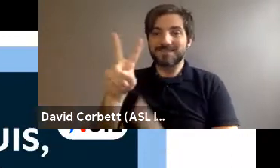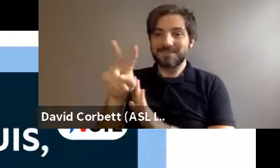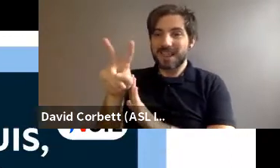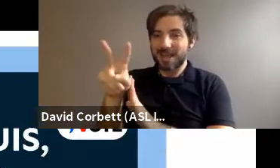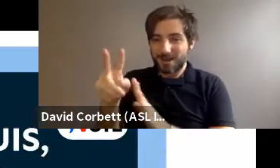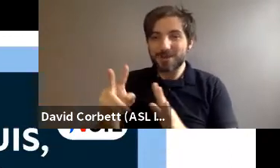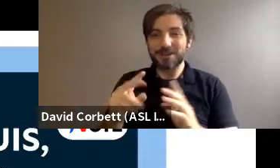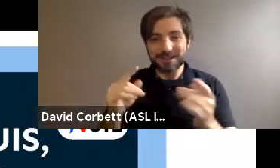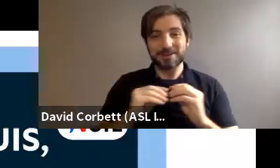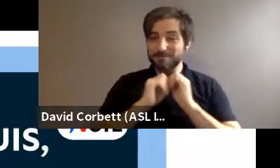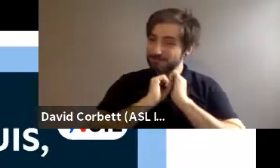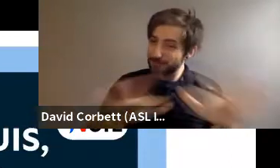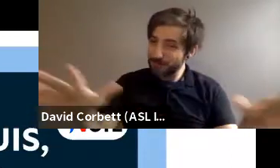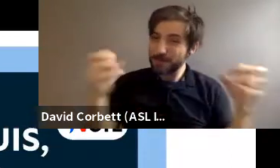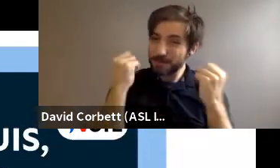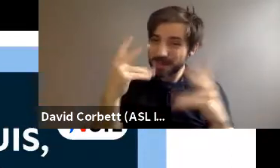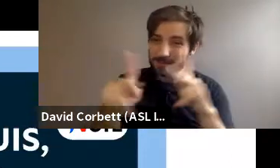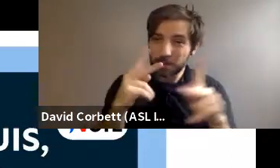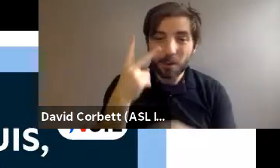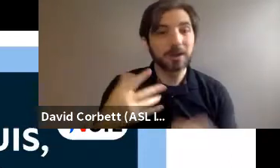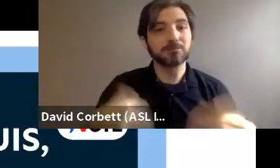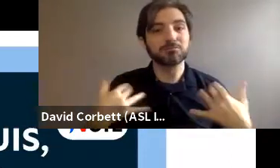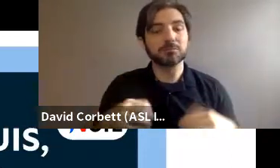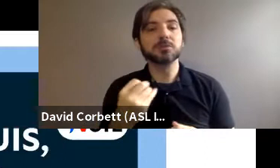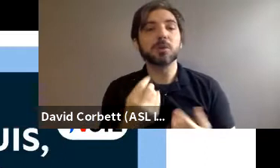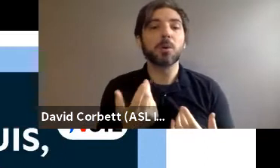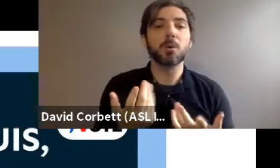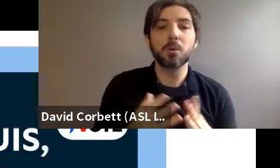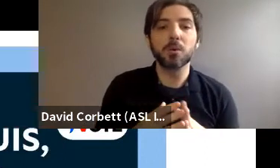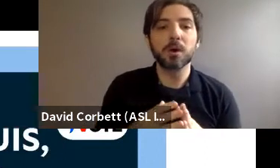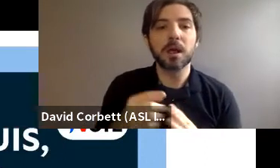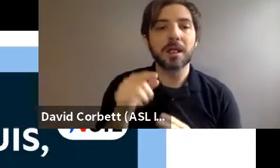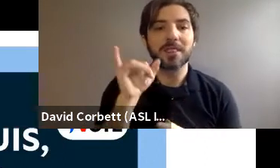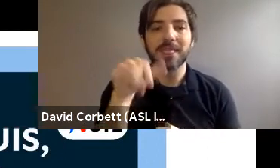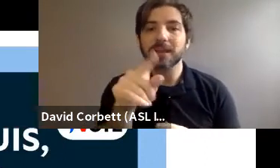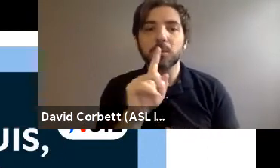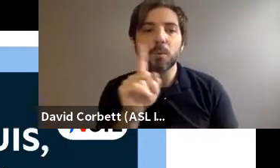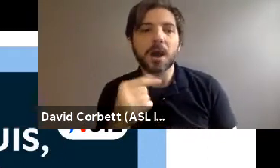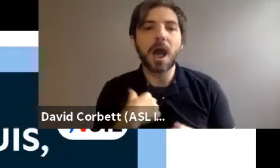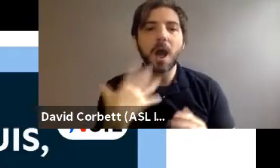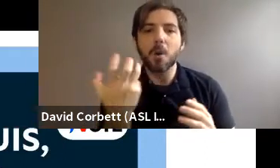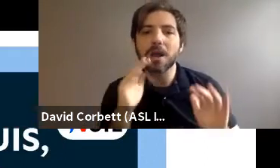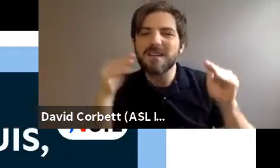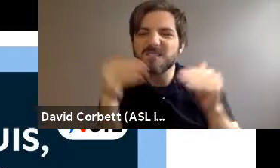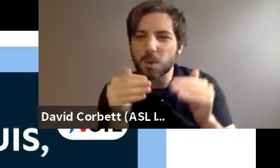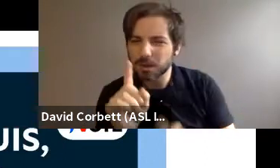So this is where we are now and this is kind of where I want to focus for just a moment.